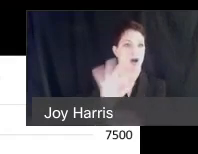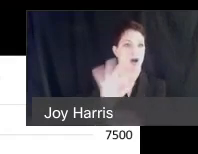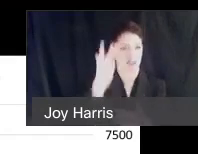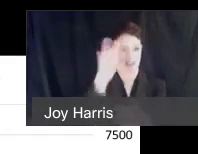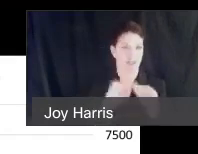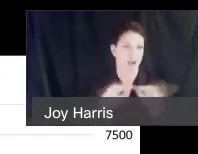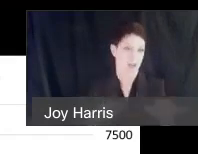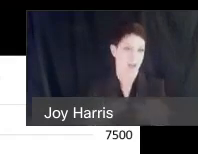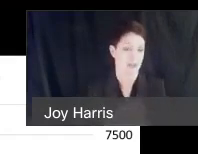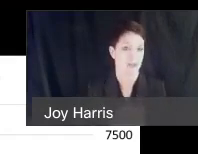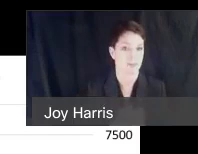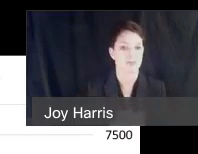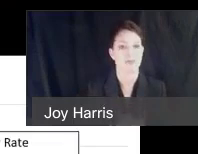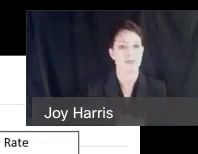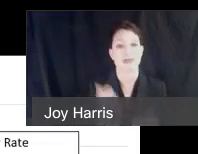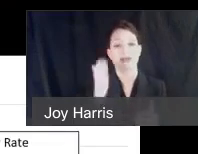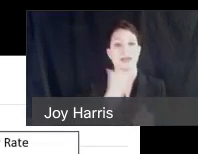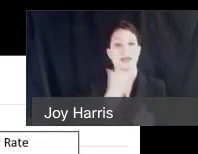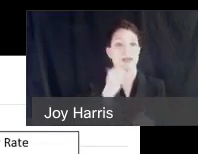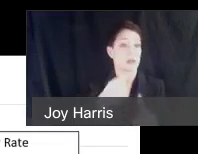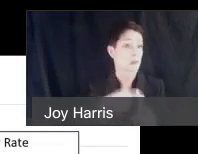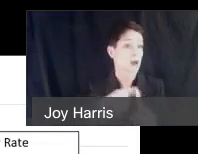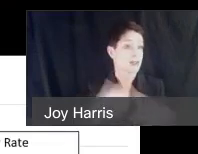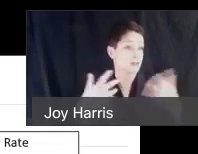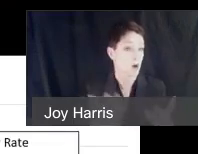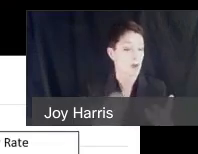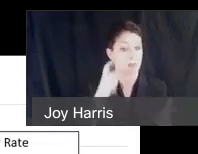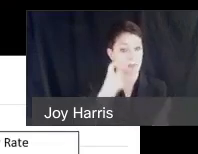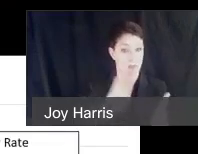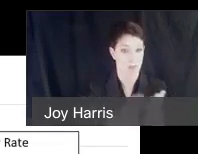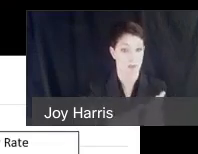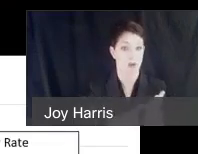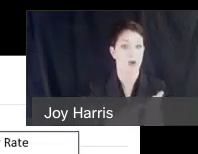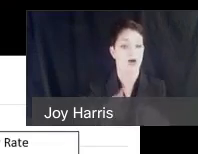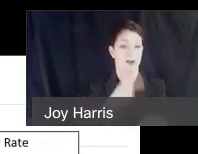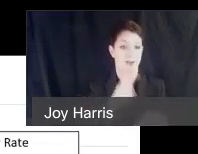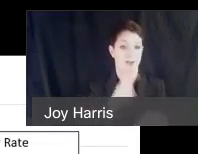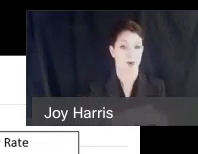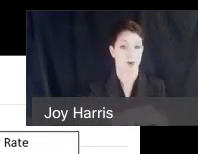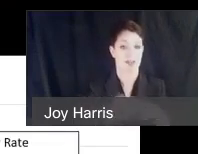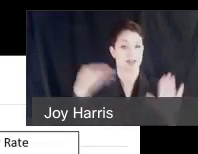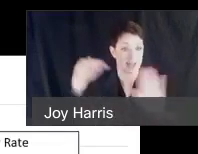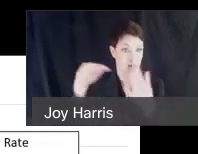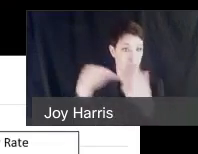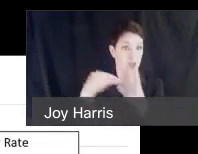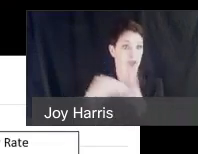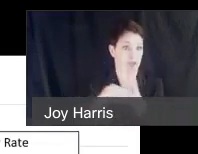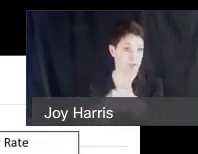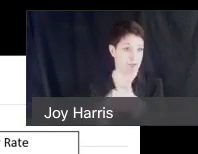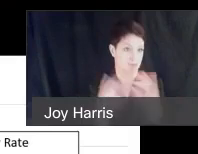positivity rates and you see also, of course, that downward trend for February 12th through